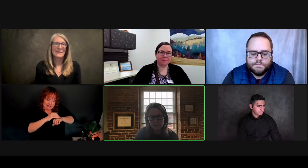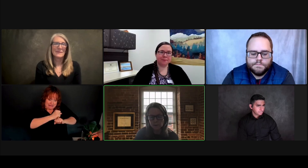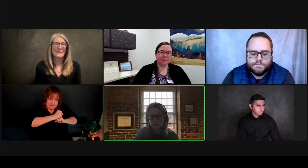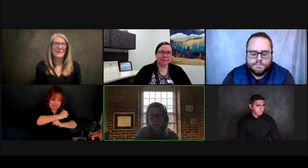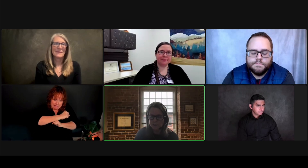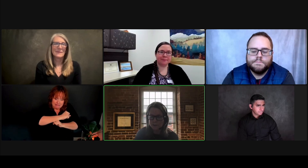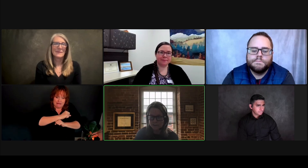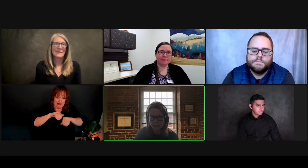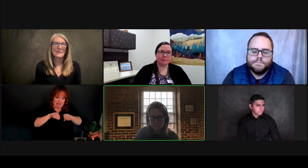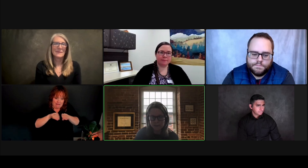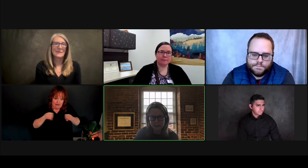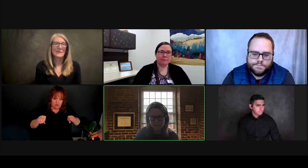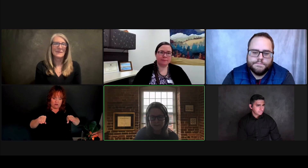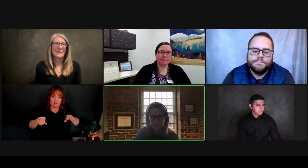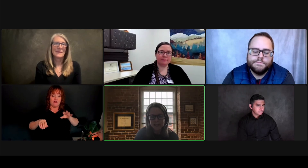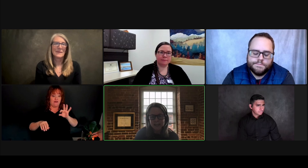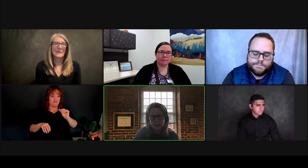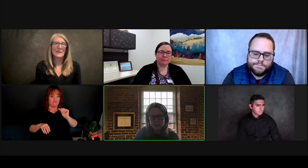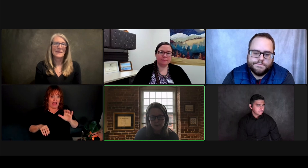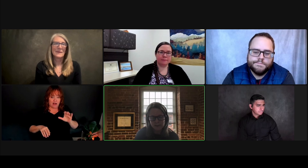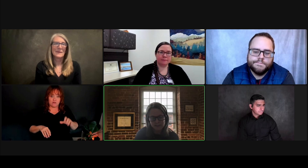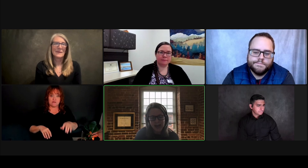or course development level so that that